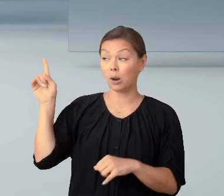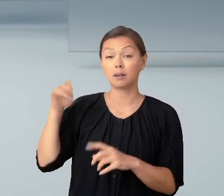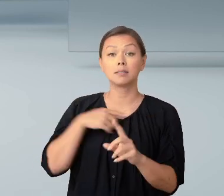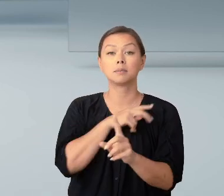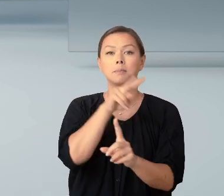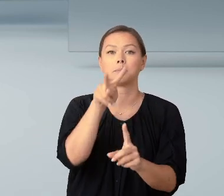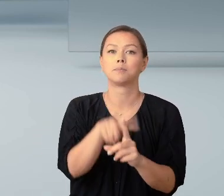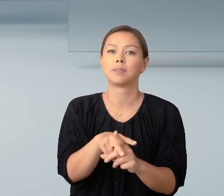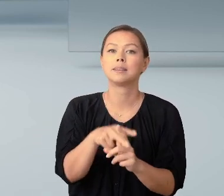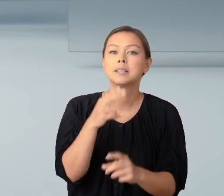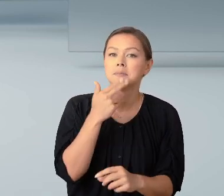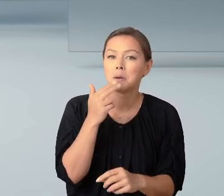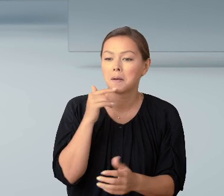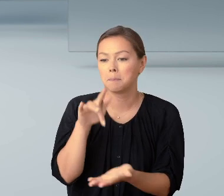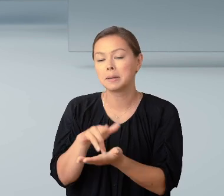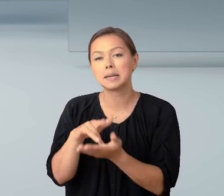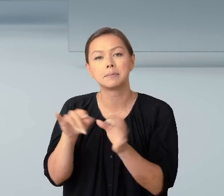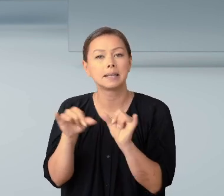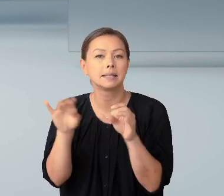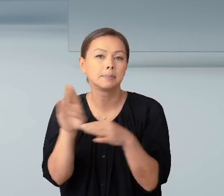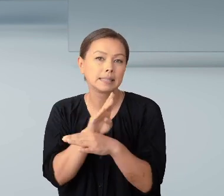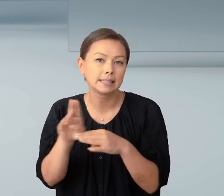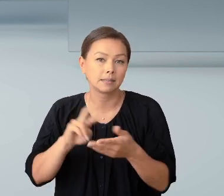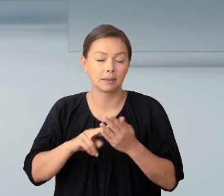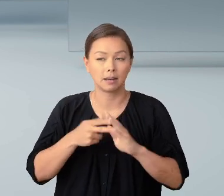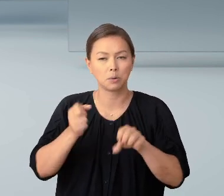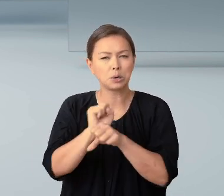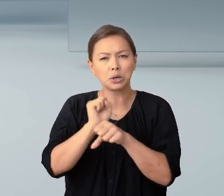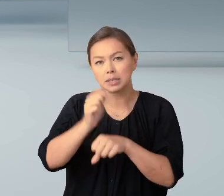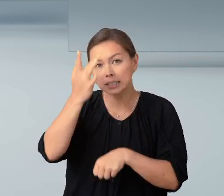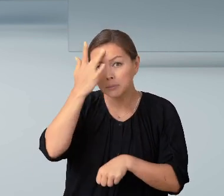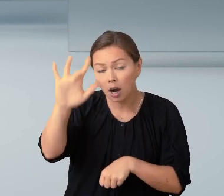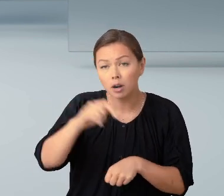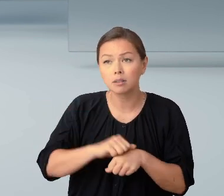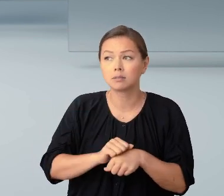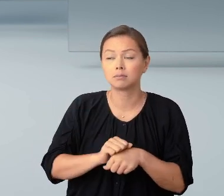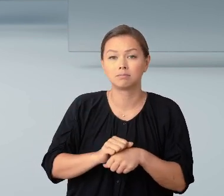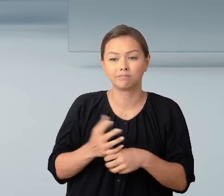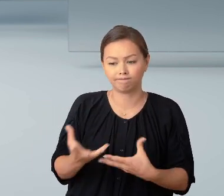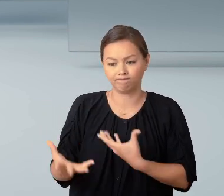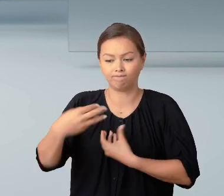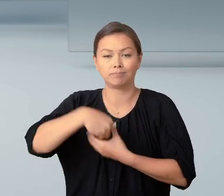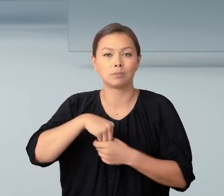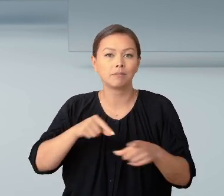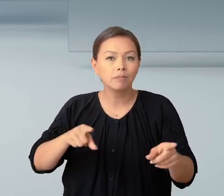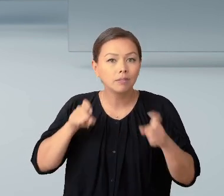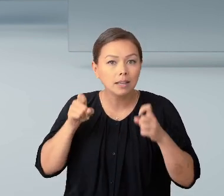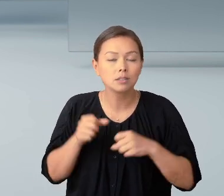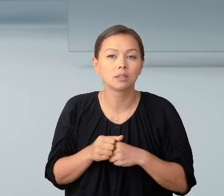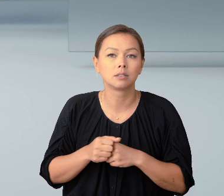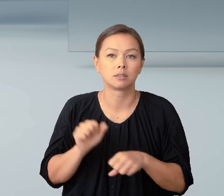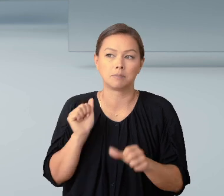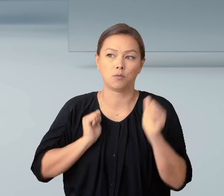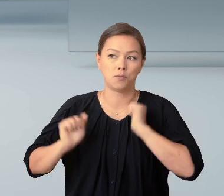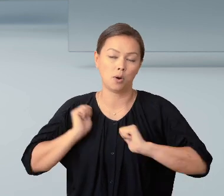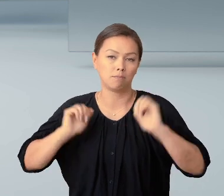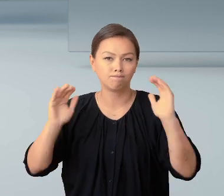businesses with features that help you work smarter, adapt faster, and perform better. Built-in AI features to help you accelerate